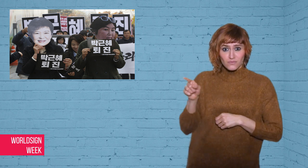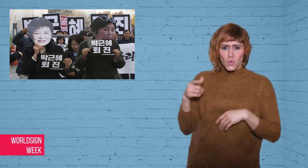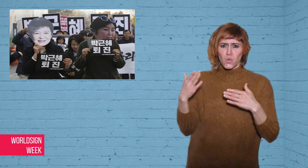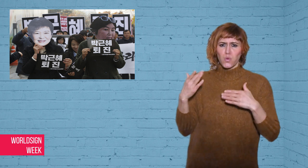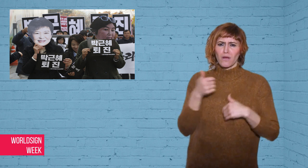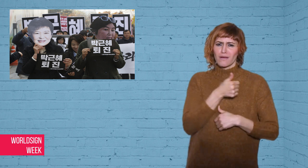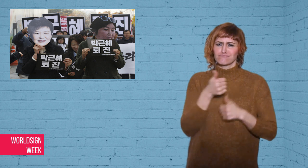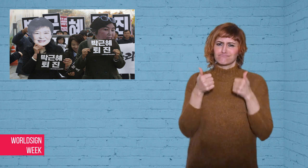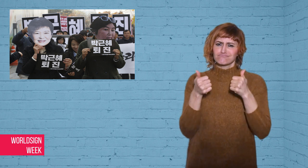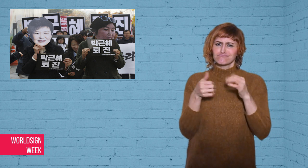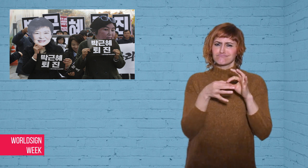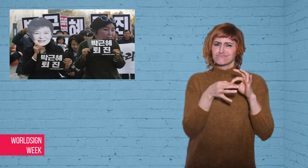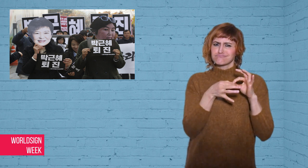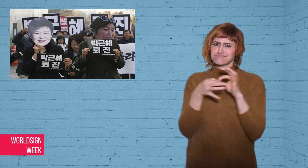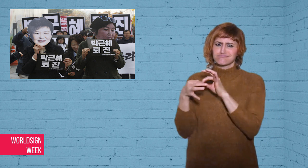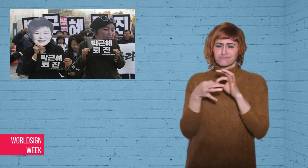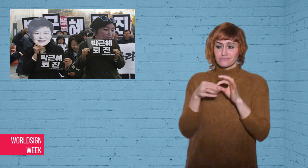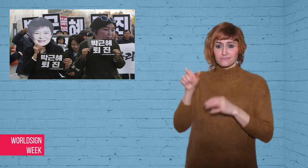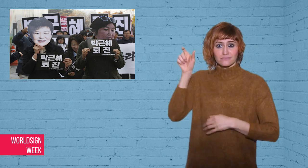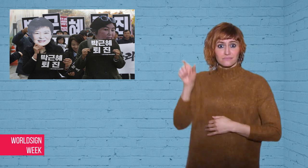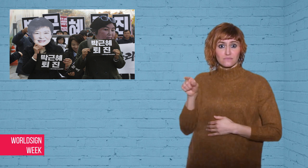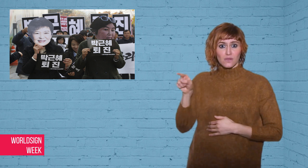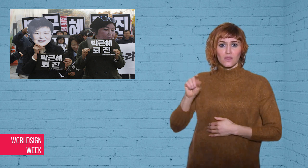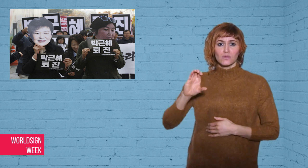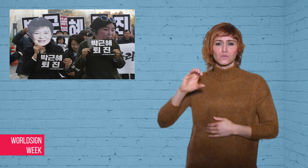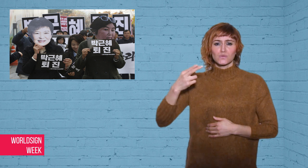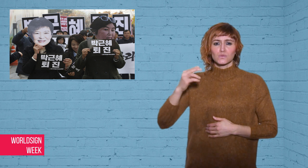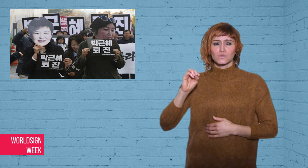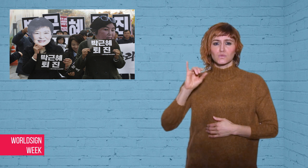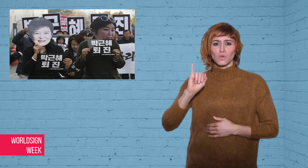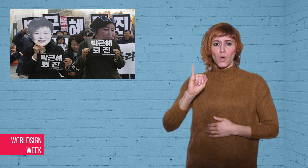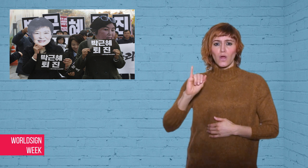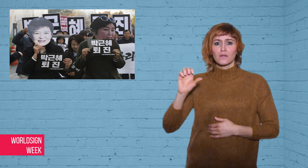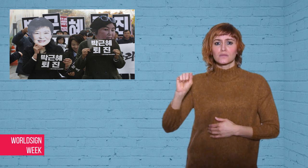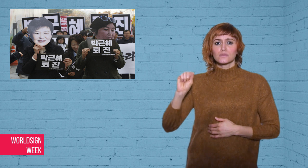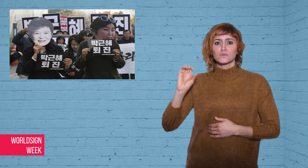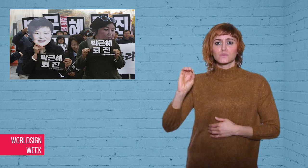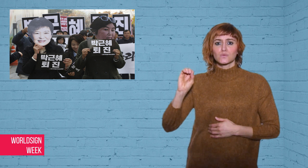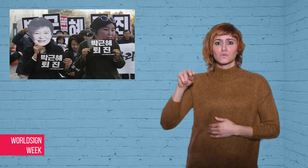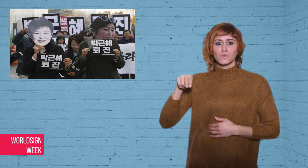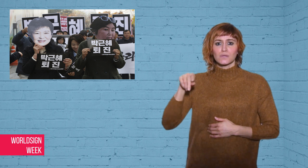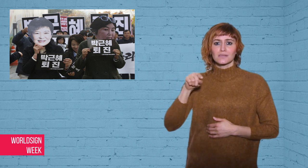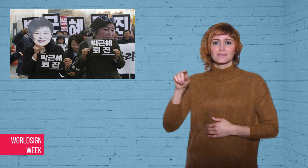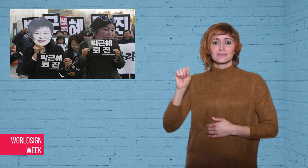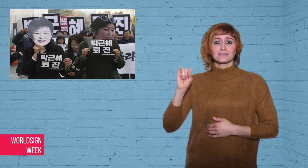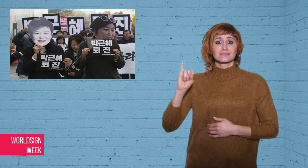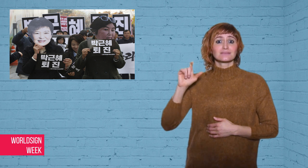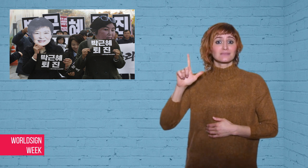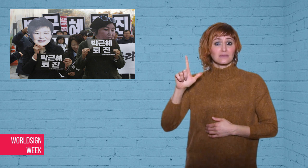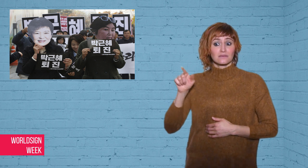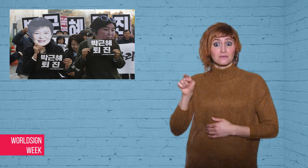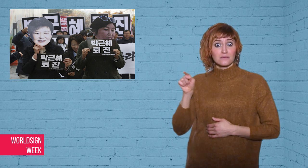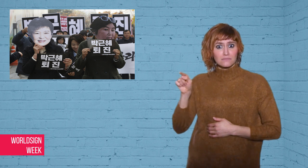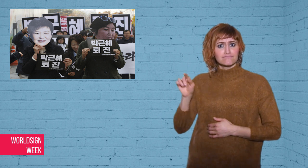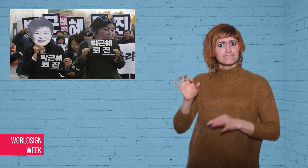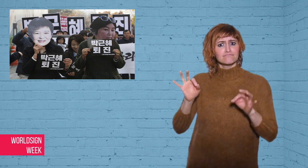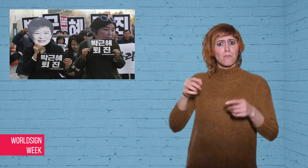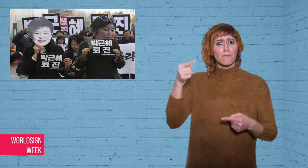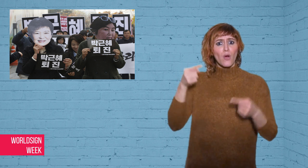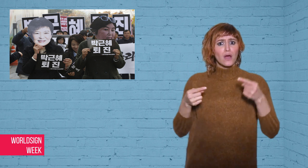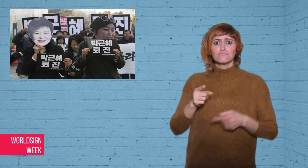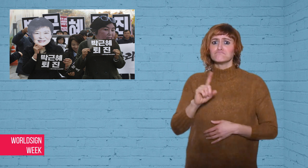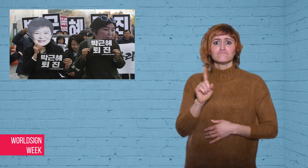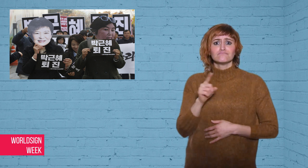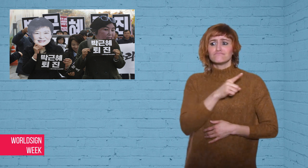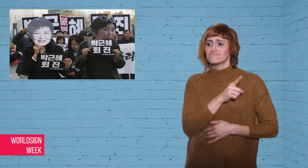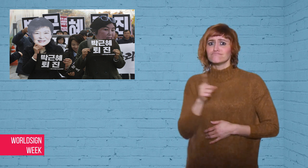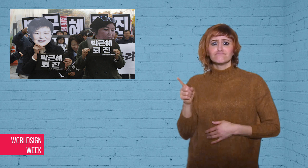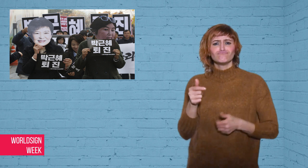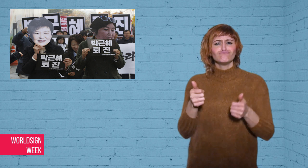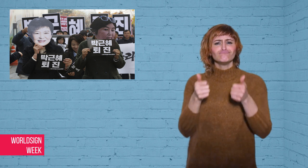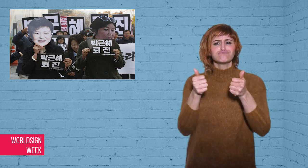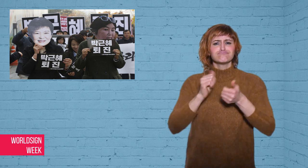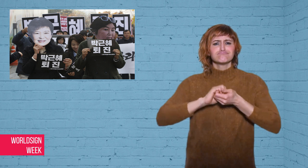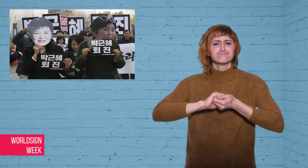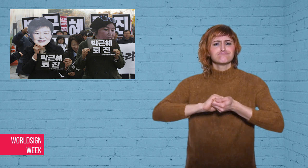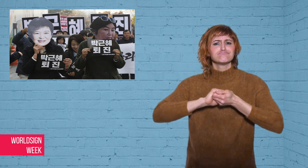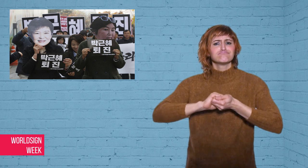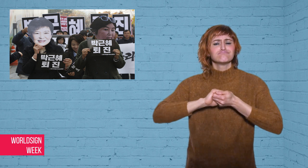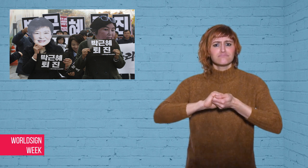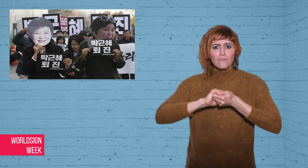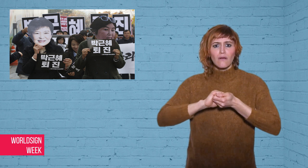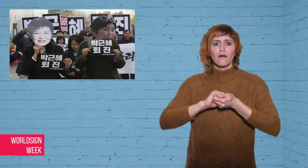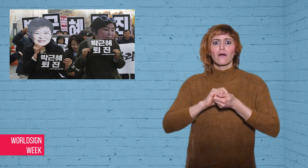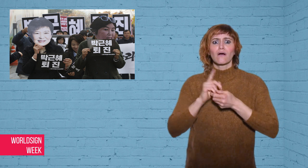has been working with her close friend Choi Soon-sil